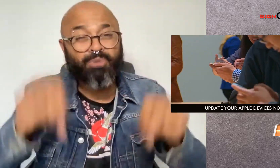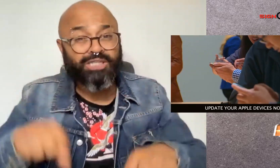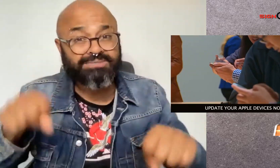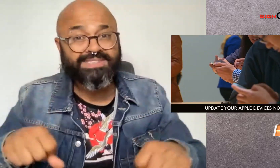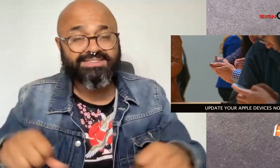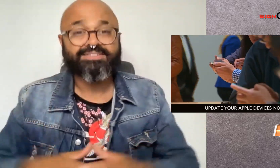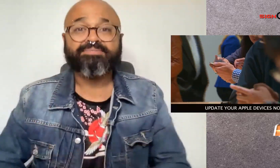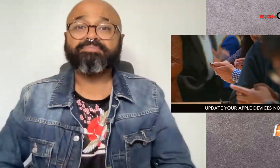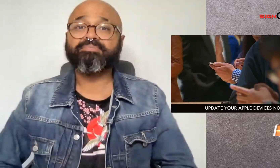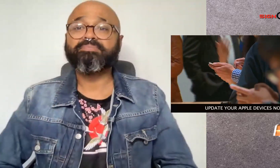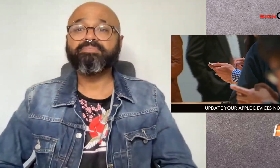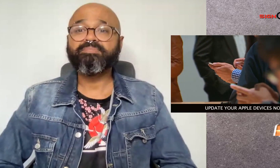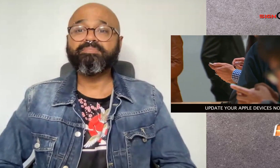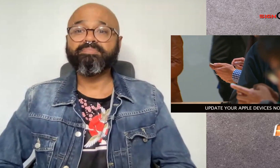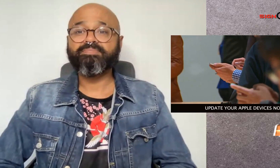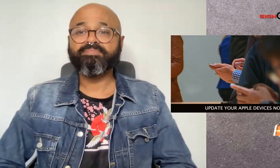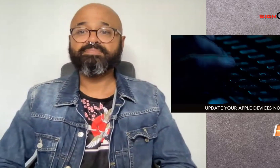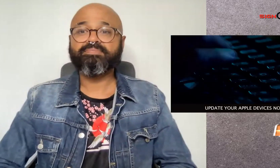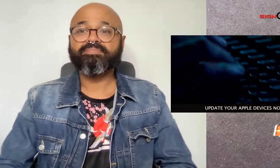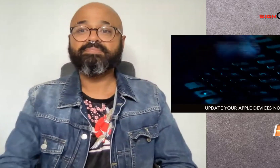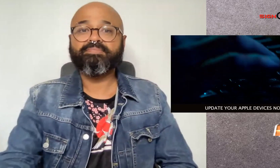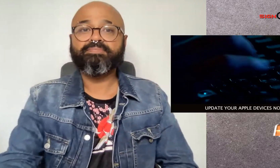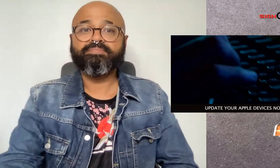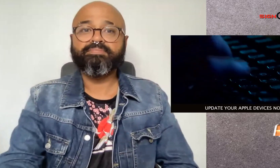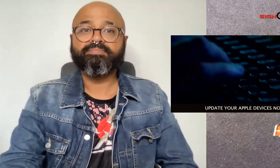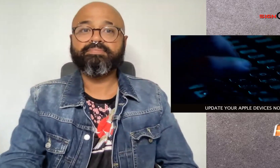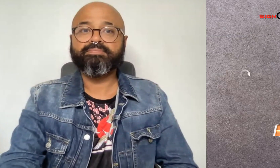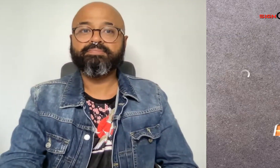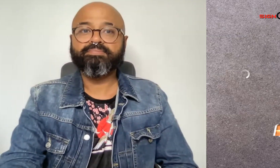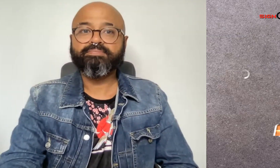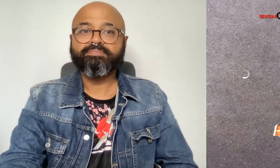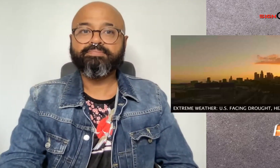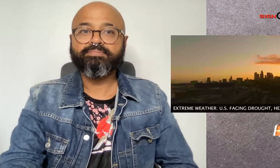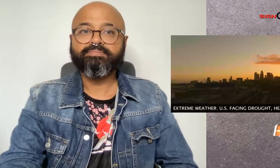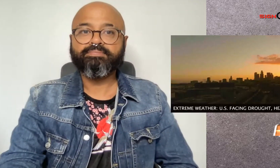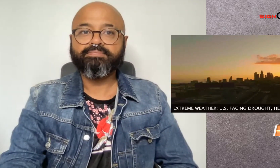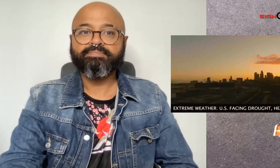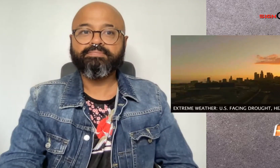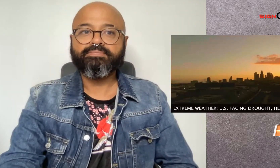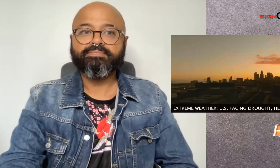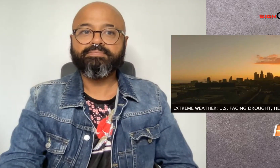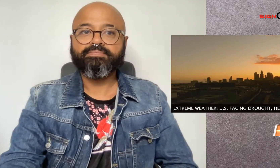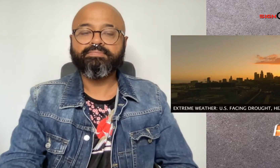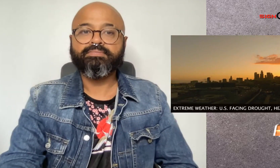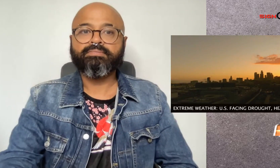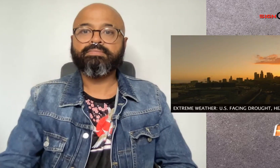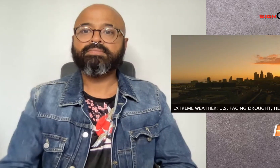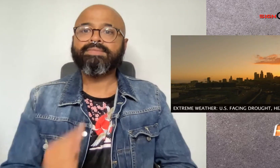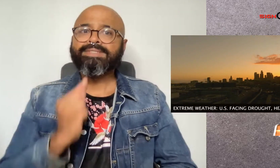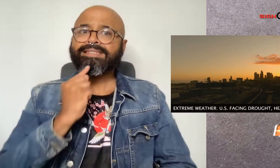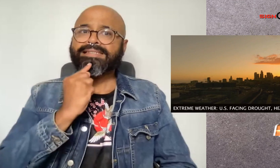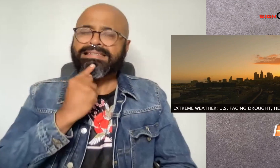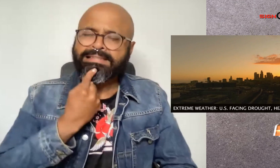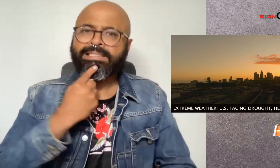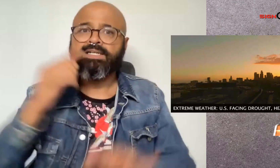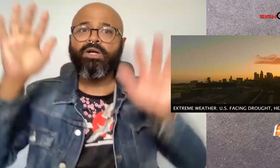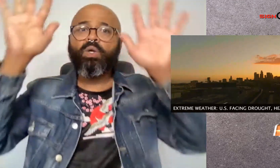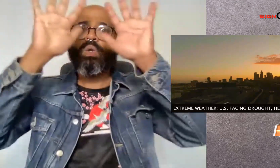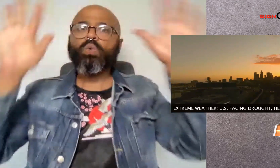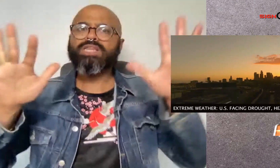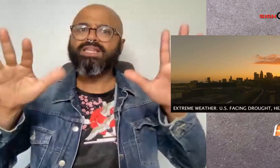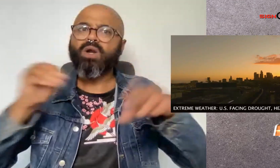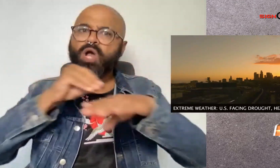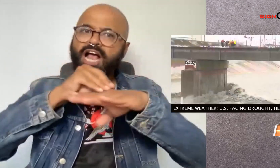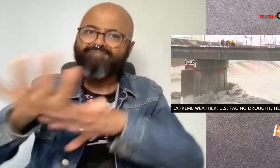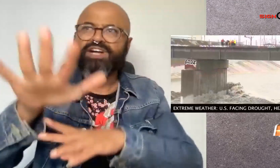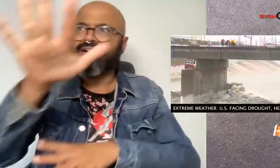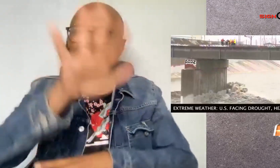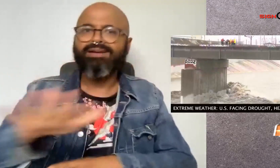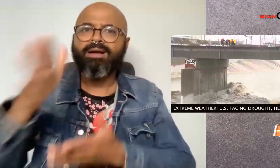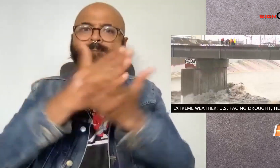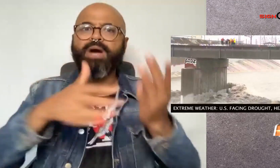their devices as soon as possible extreme weather is affecting just about every